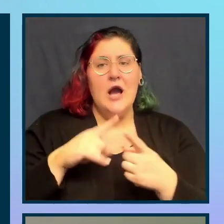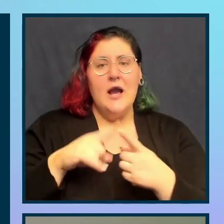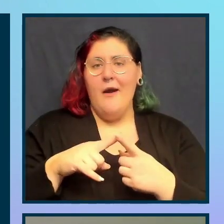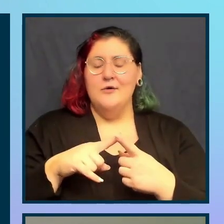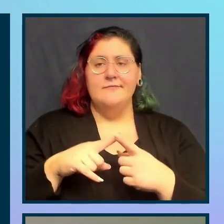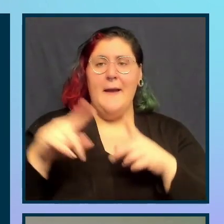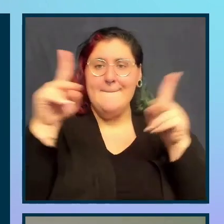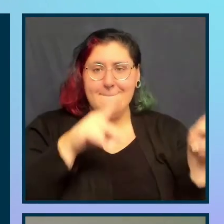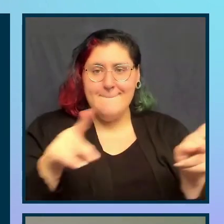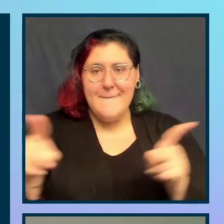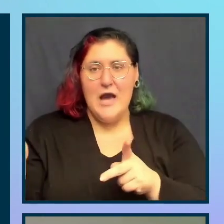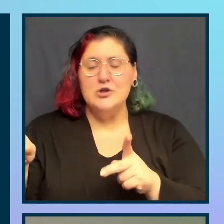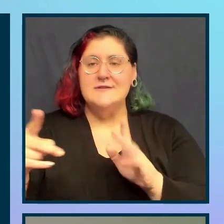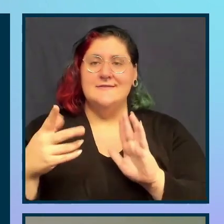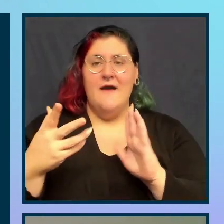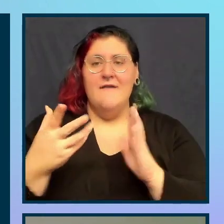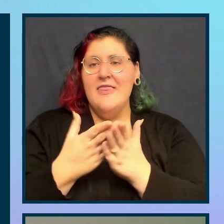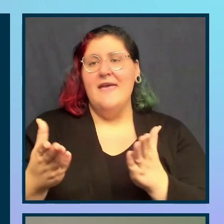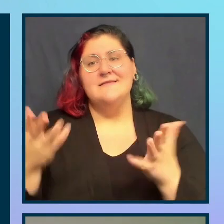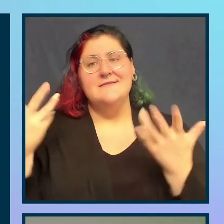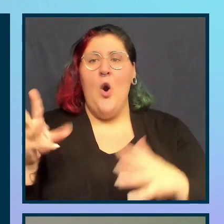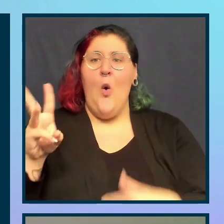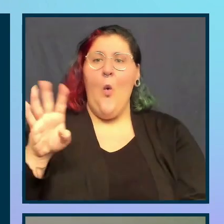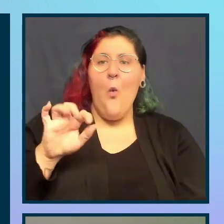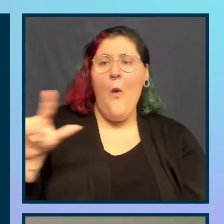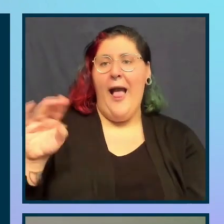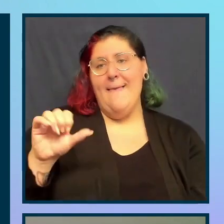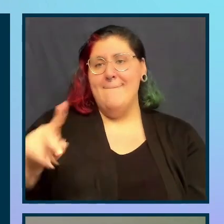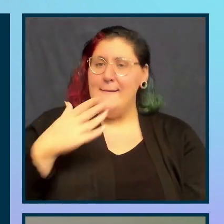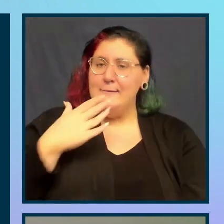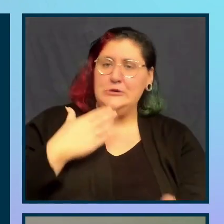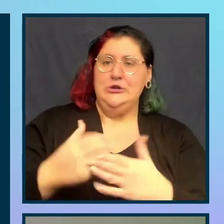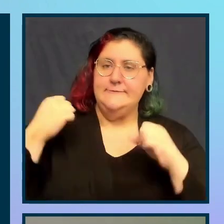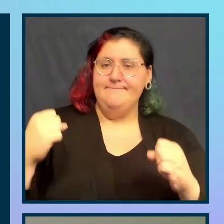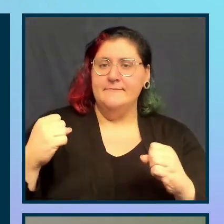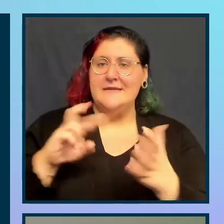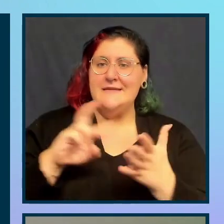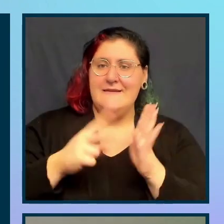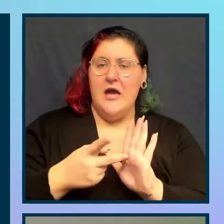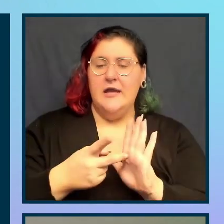that are well-mapped and well-defined. And I want to say here, that well-defined is not the same as easy.